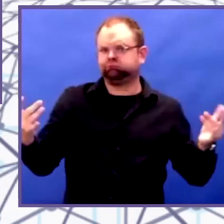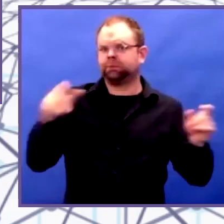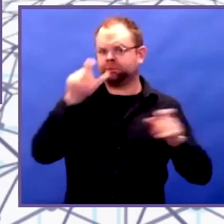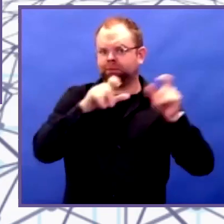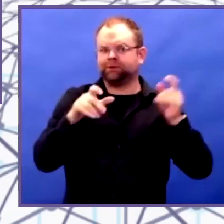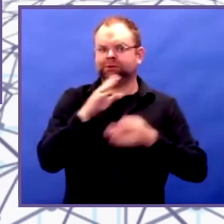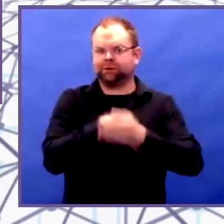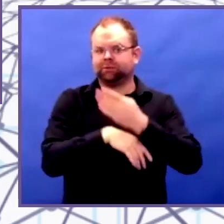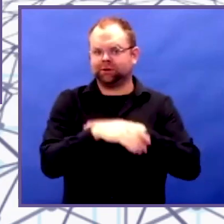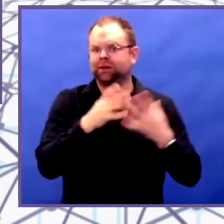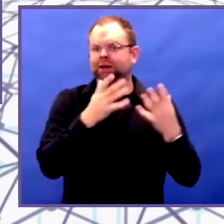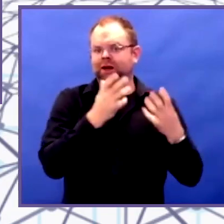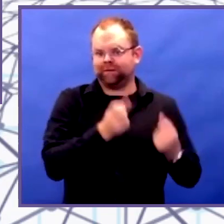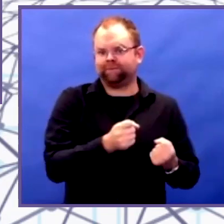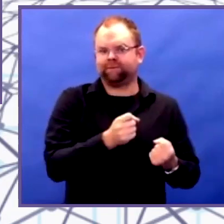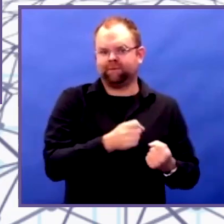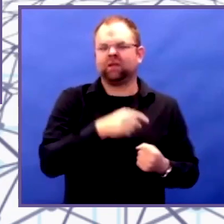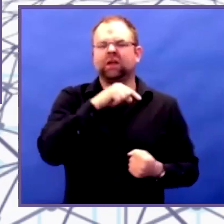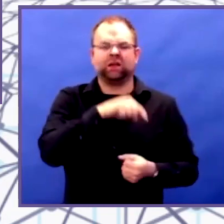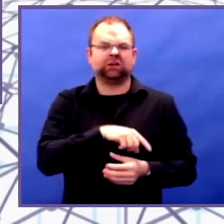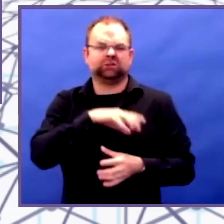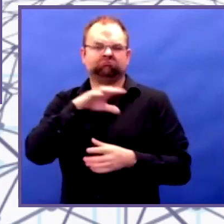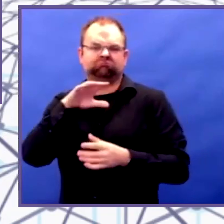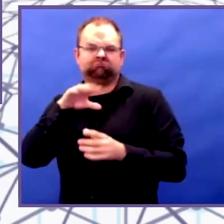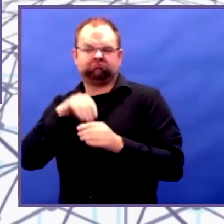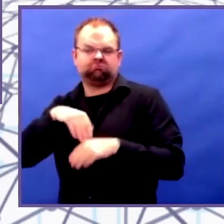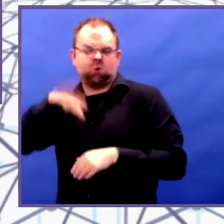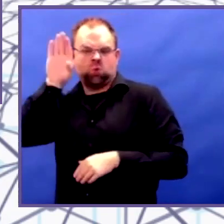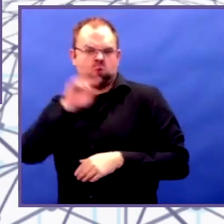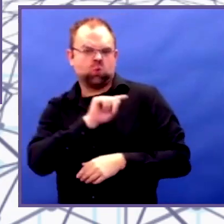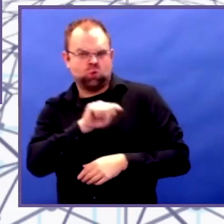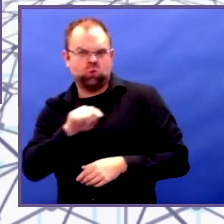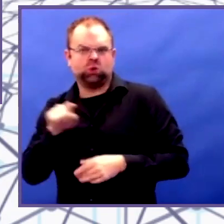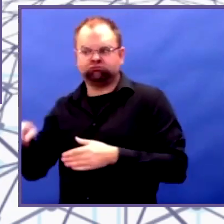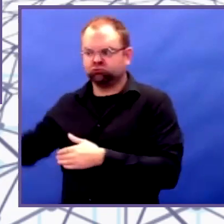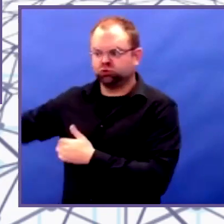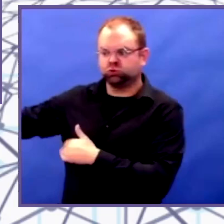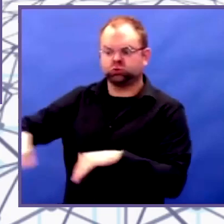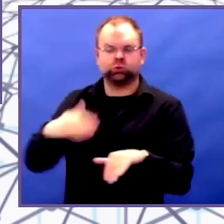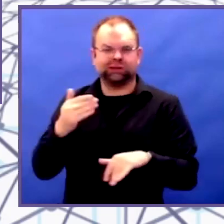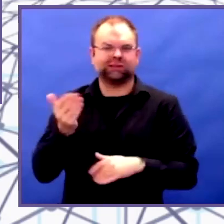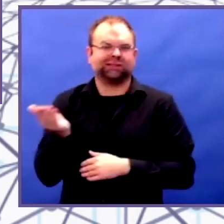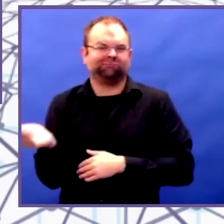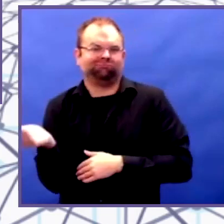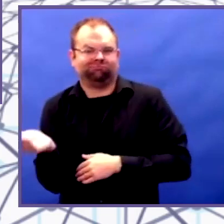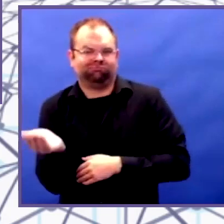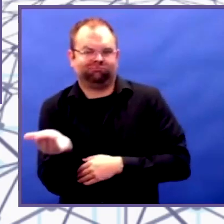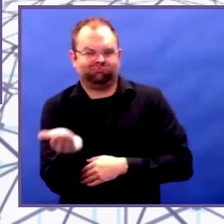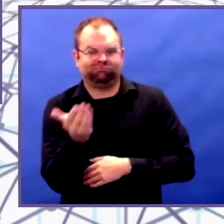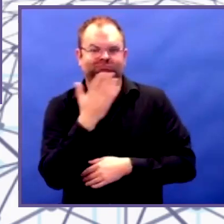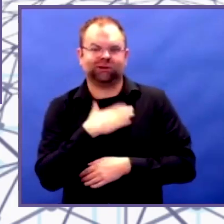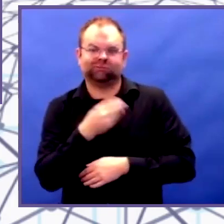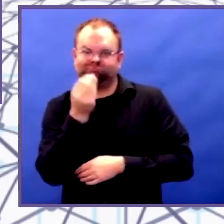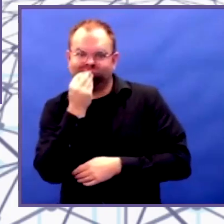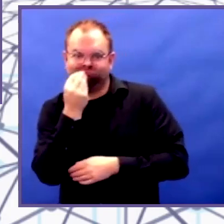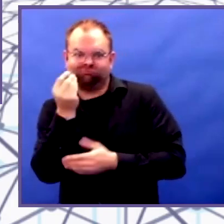So this morning I want to spend time to take you through some of the interventions that are required in order.